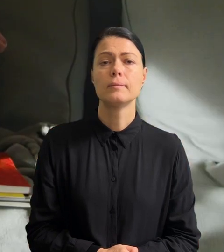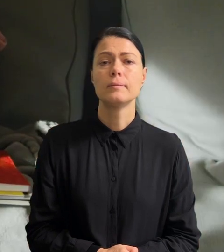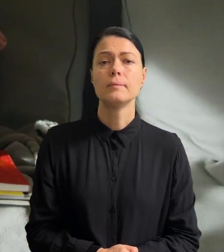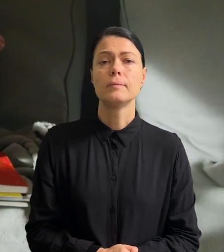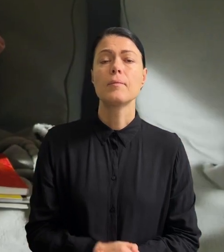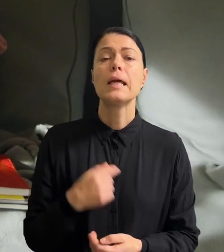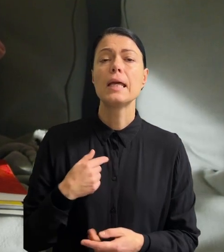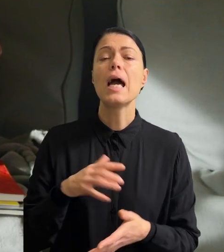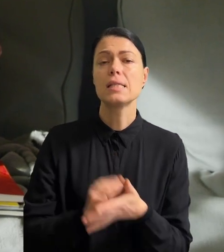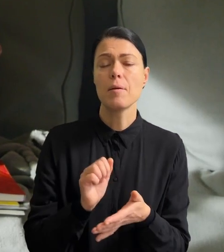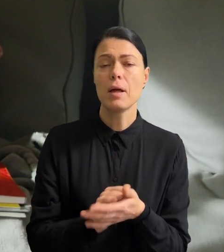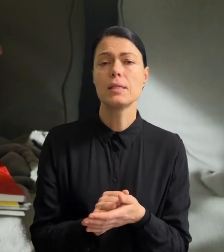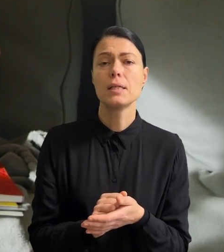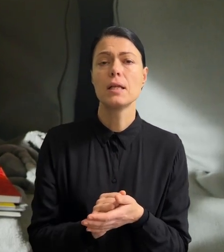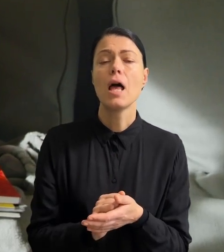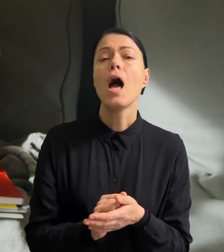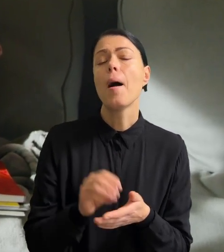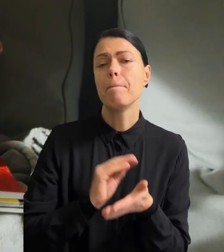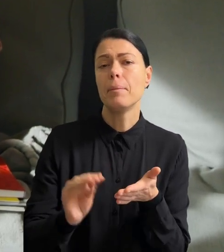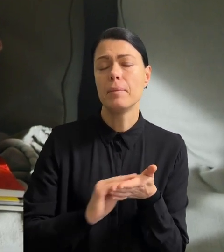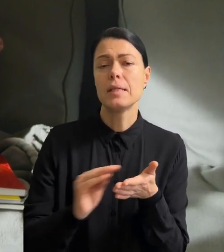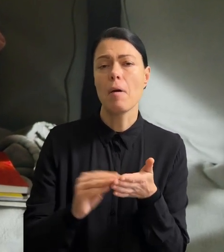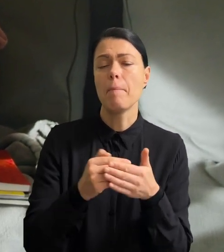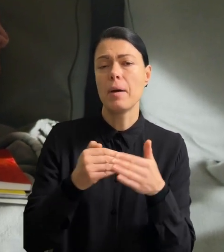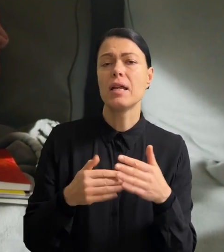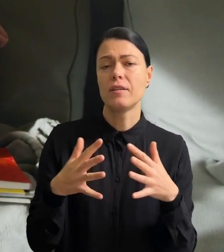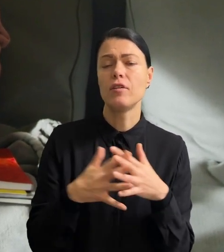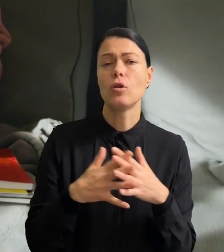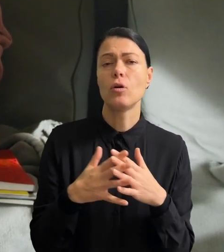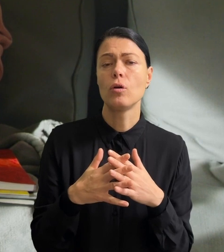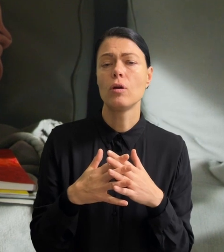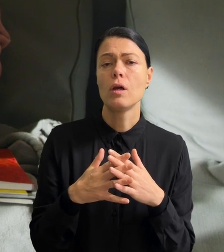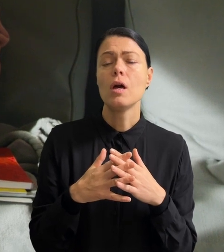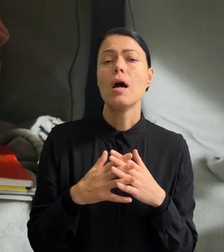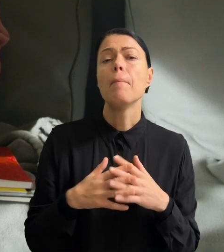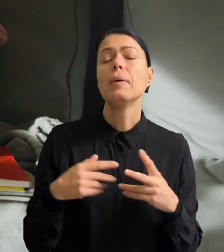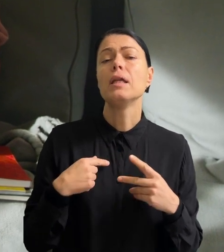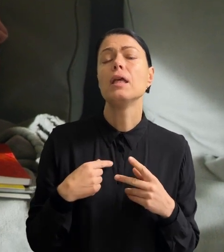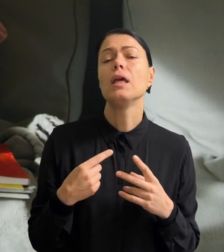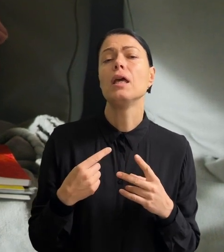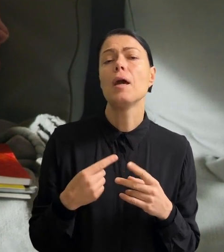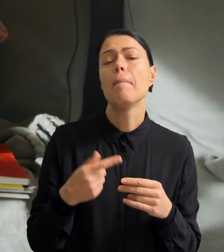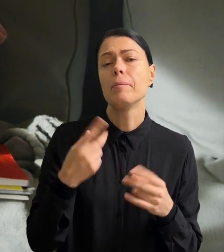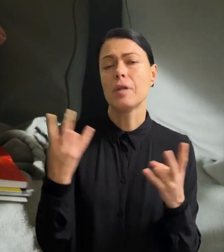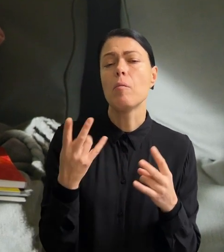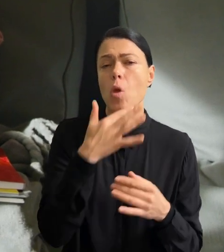Before the war, I worked as a rewriter. I had to write a lot of news.